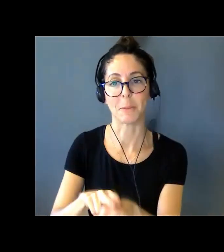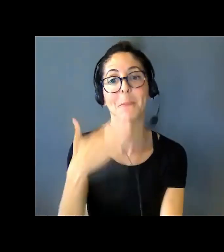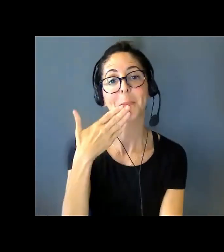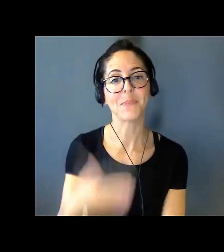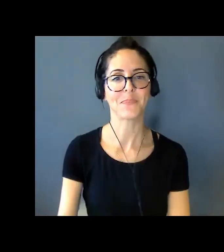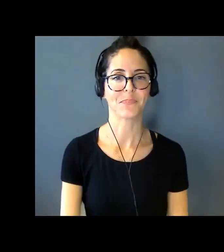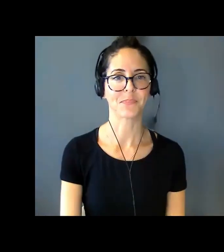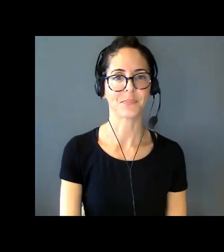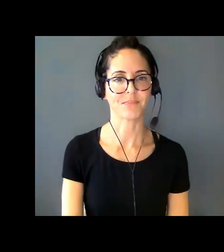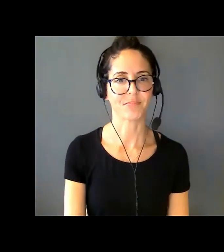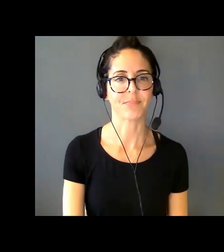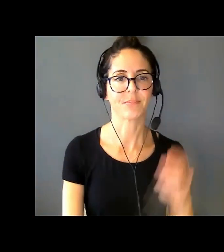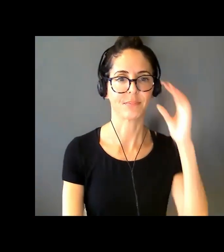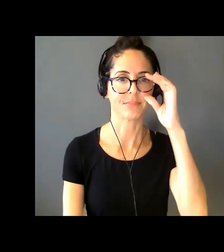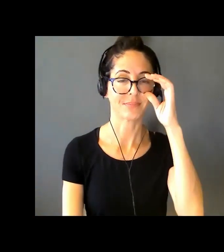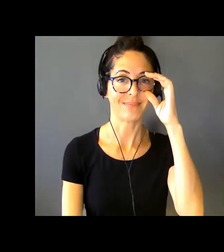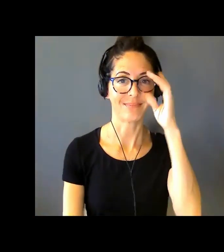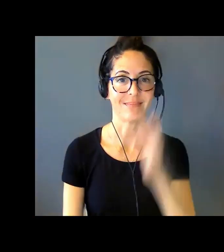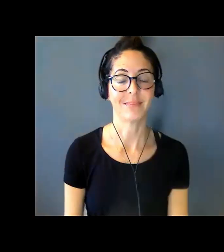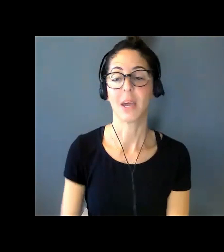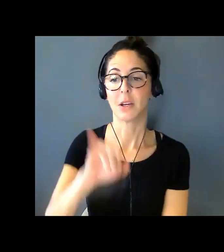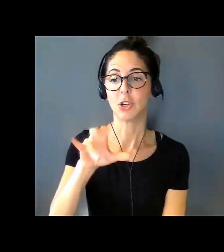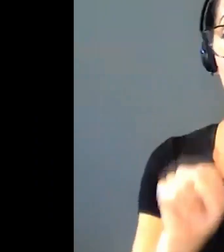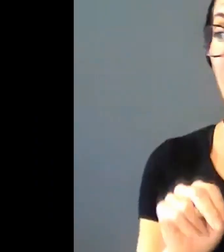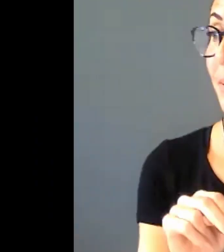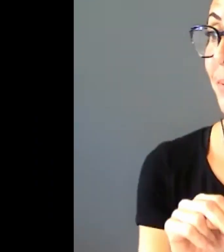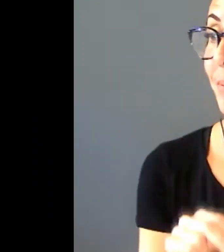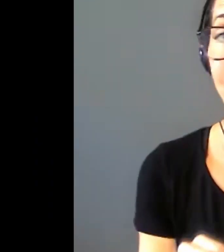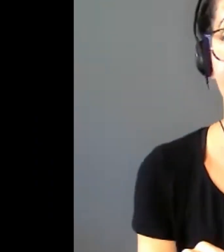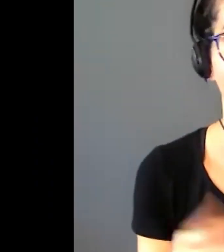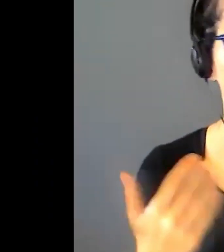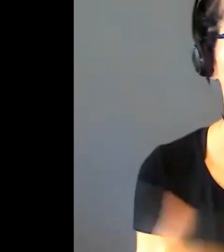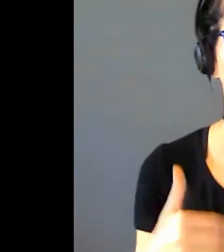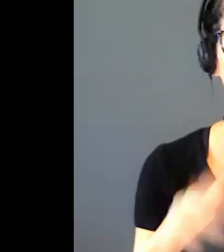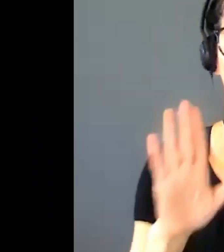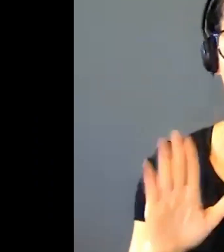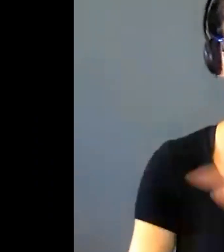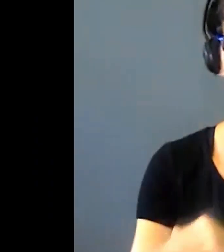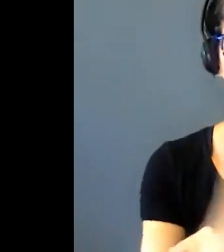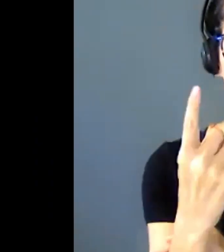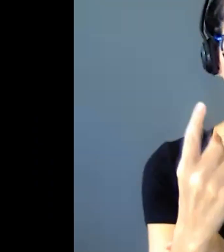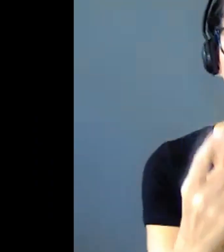What a day! Speakers are welcome to interrupt me if they have any concluding thoughts as we wrap